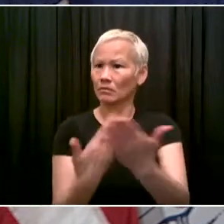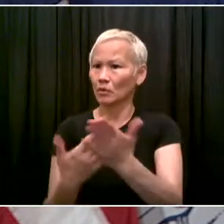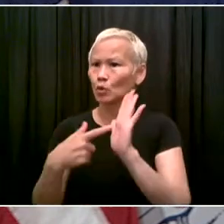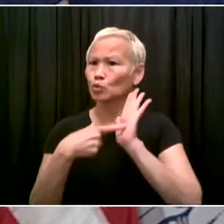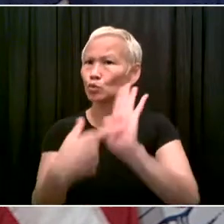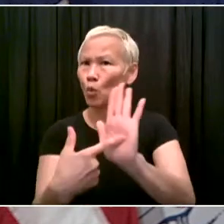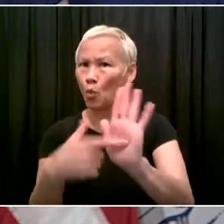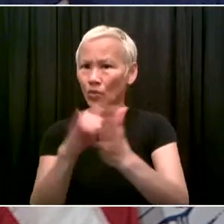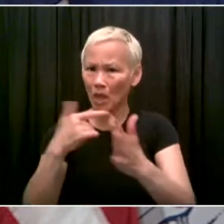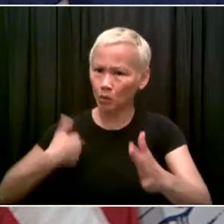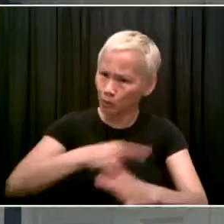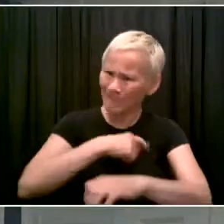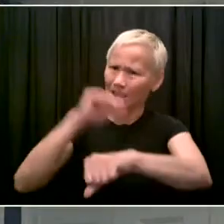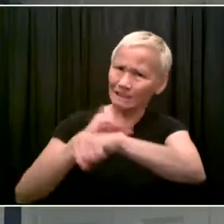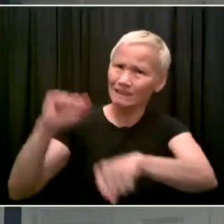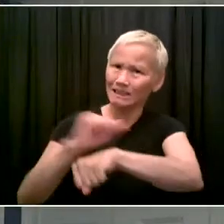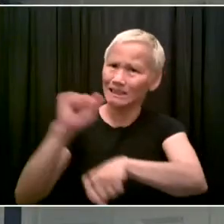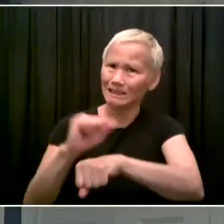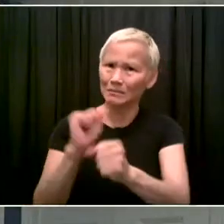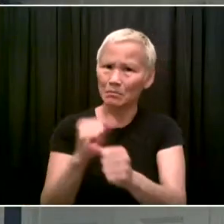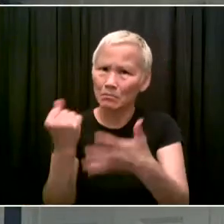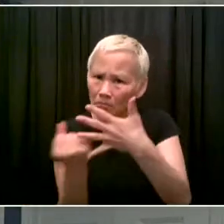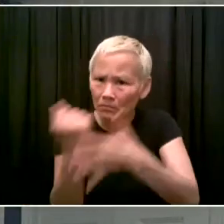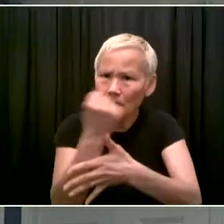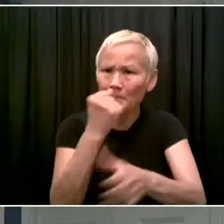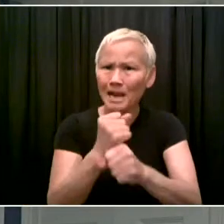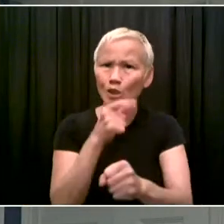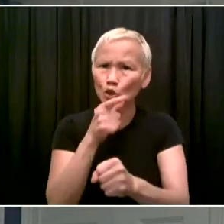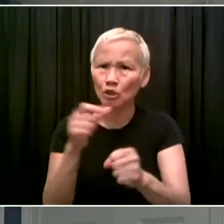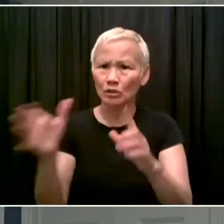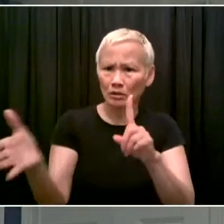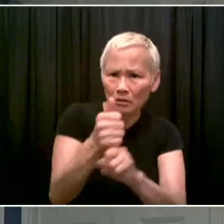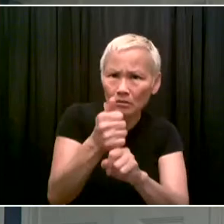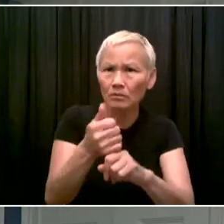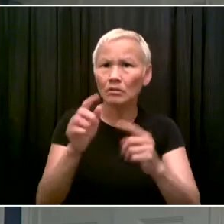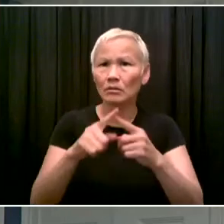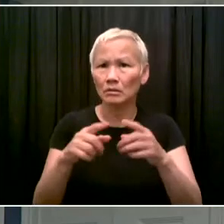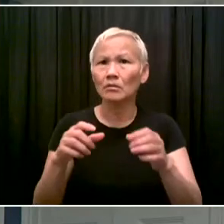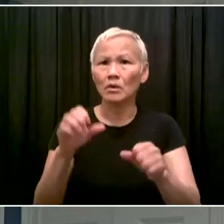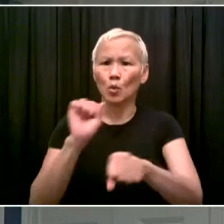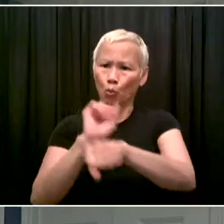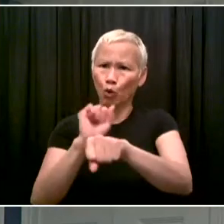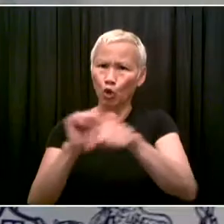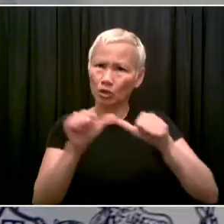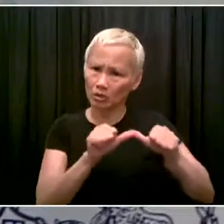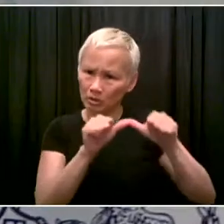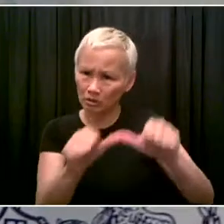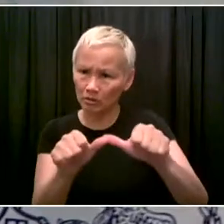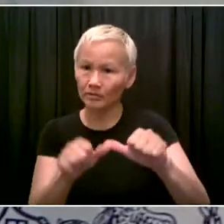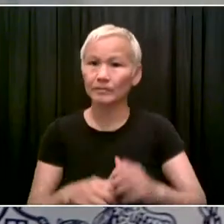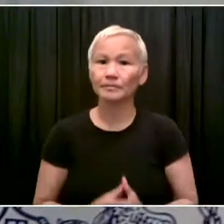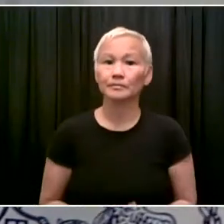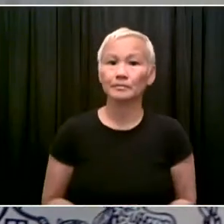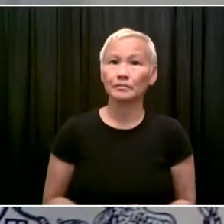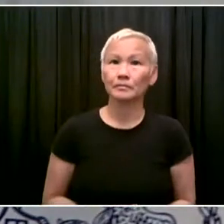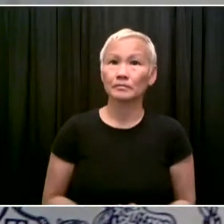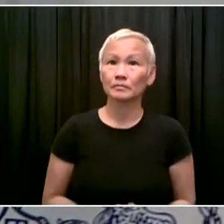BUT WE ARE COMMITTED AND WE ARE ON IT WITH OUR PARERTNS IN THE CRIMINAL J USTICE SYSTEM IN BETTER TIMES